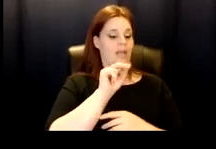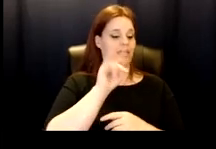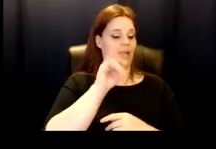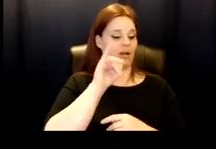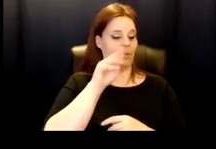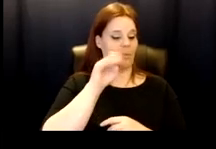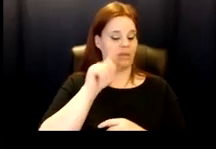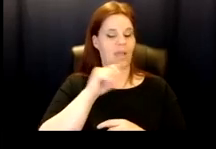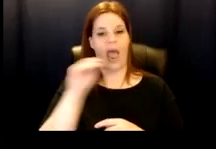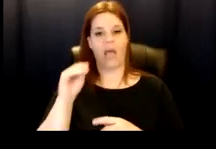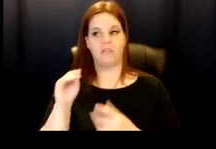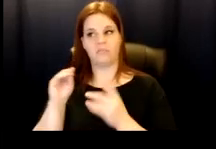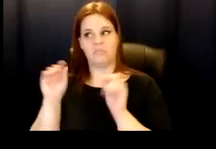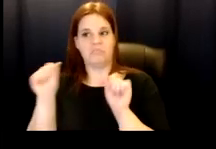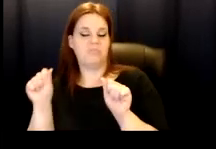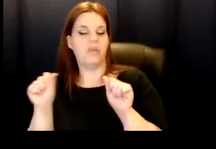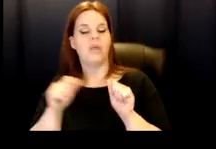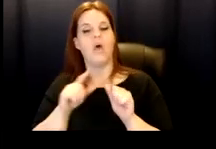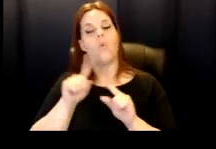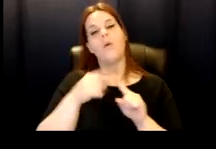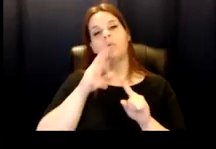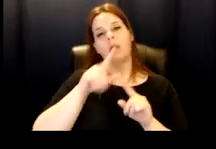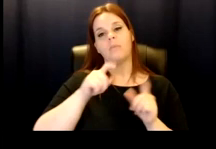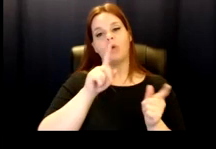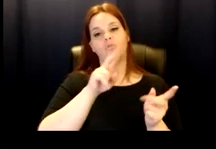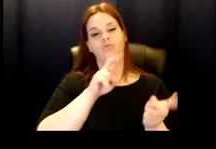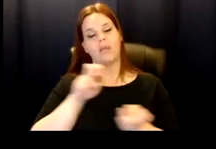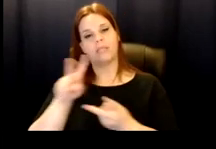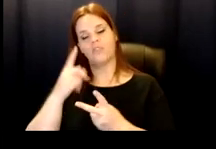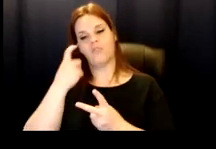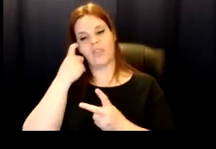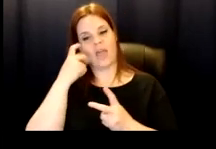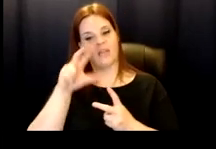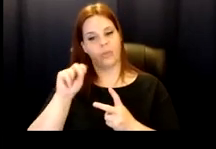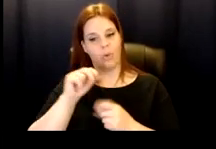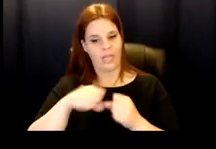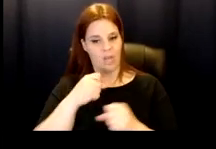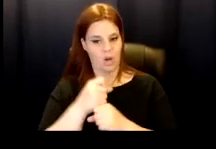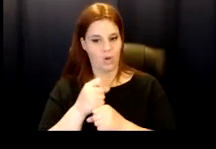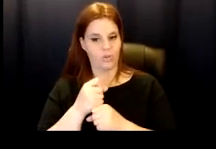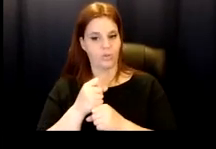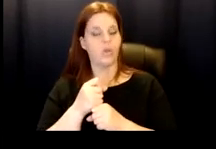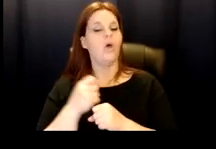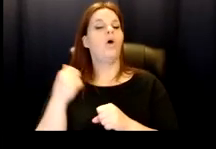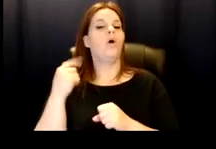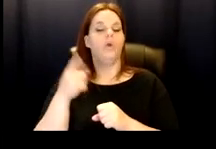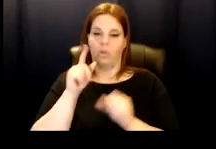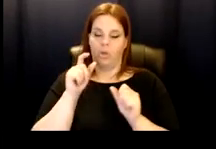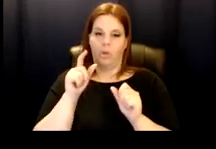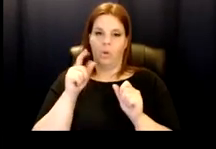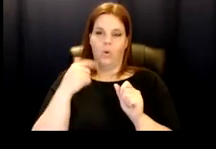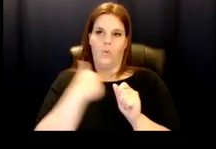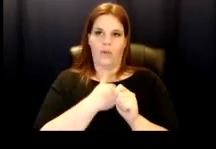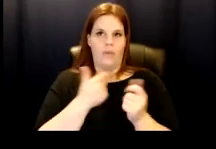of transition for the last 30 years, we have to emphasize self advocacy training especially